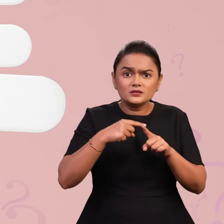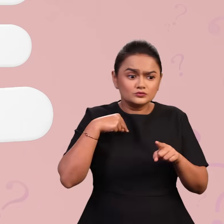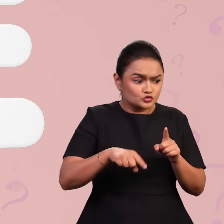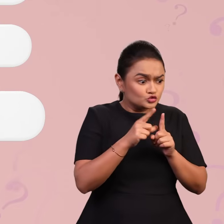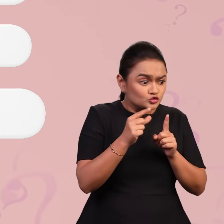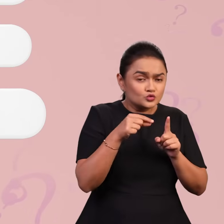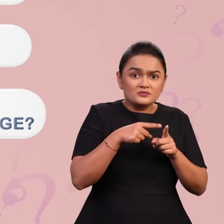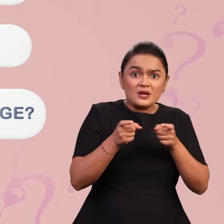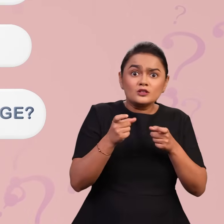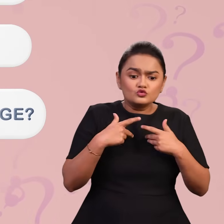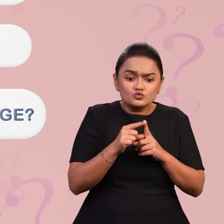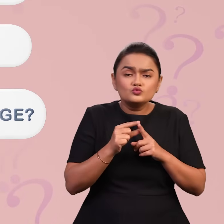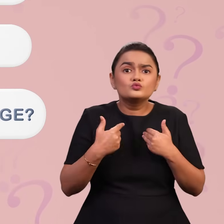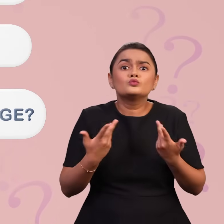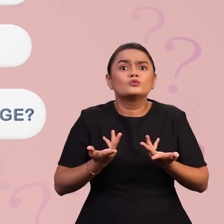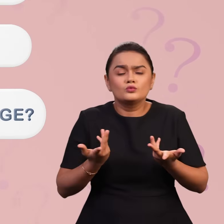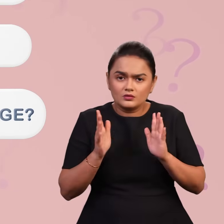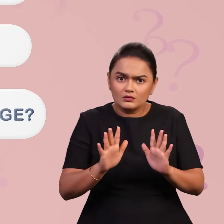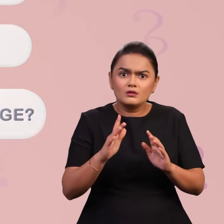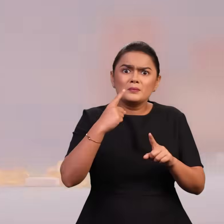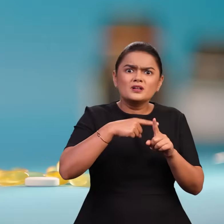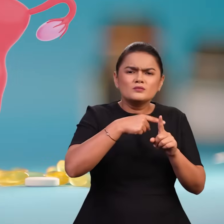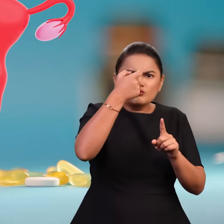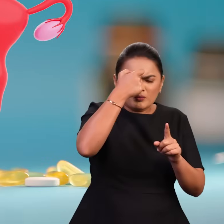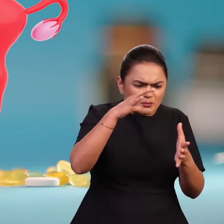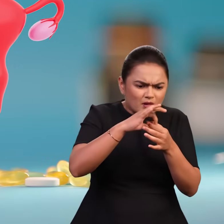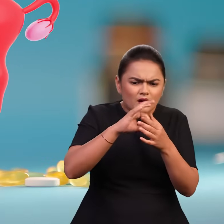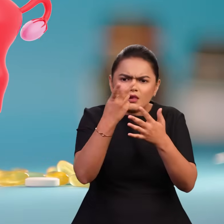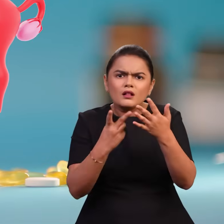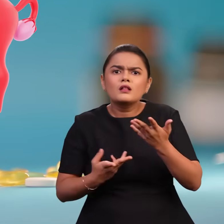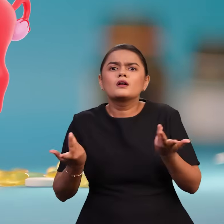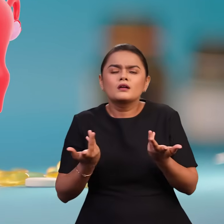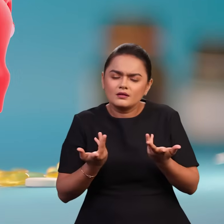and what we can do to manage this and what are the problems associated with it.